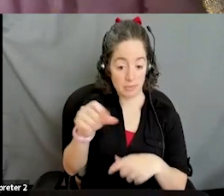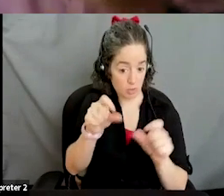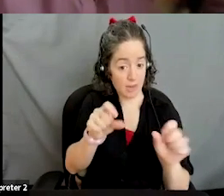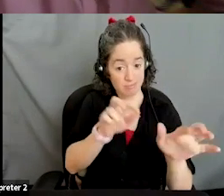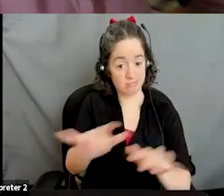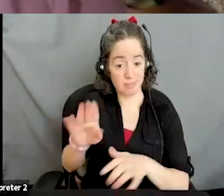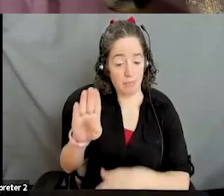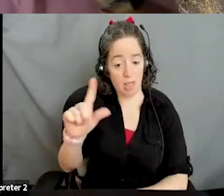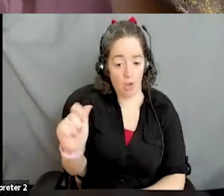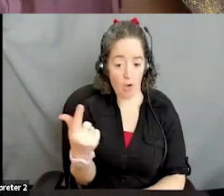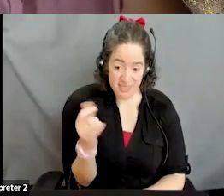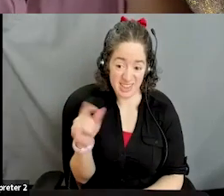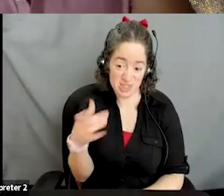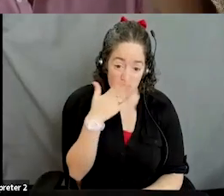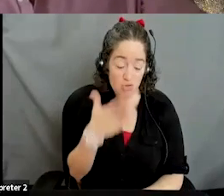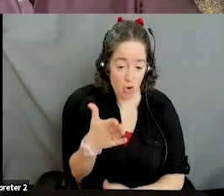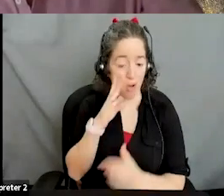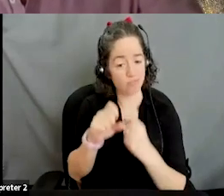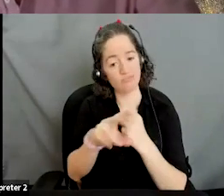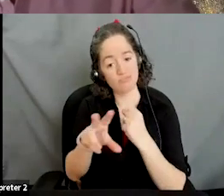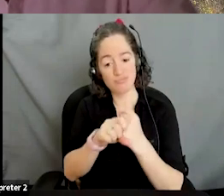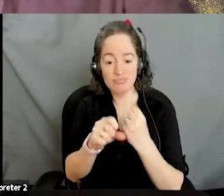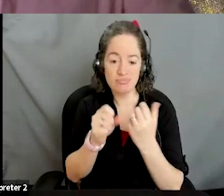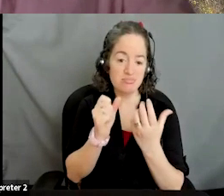Probably good marketing for you all as well to make people aware